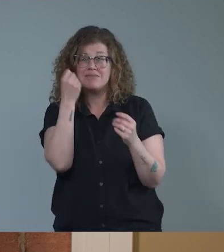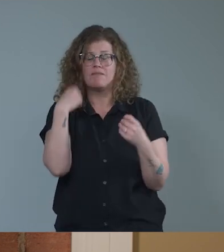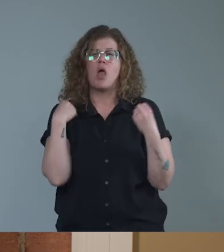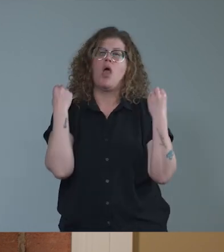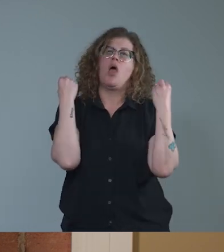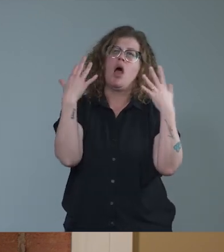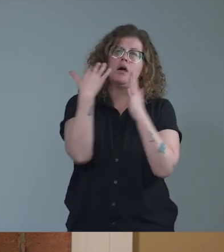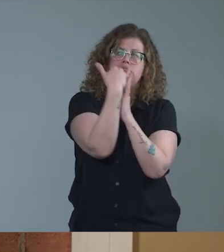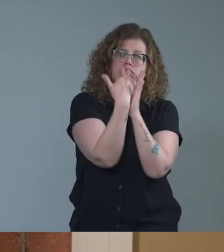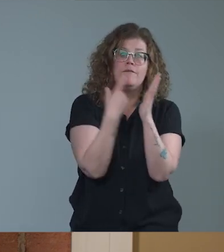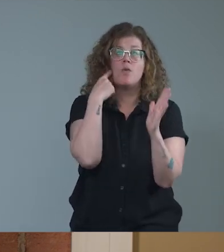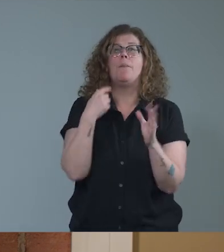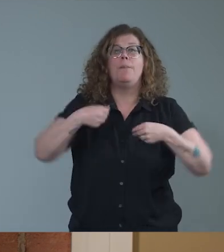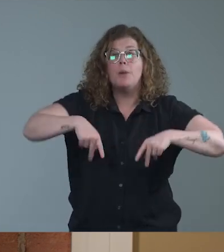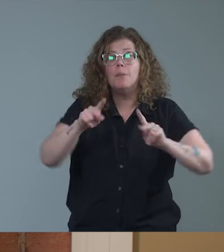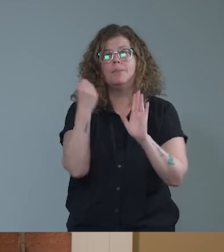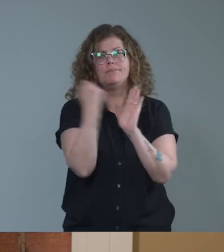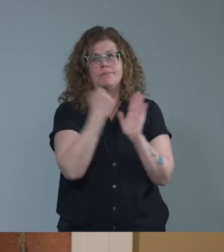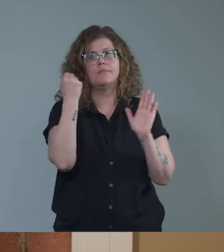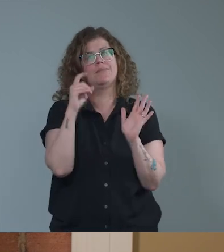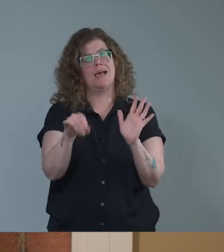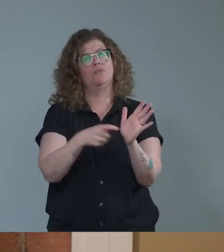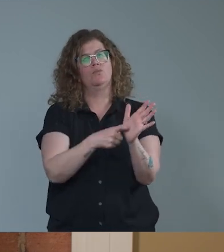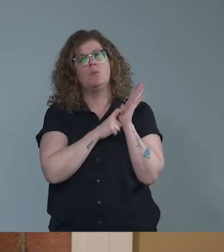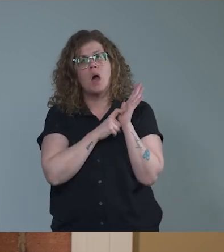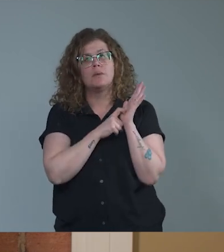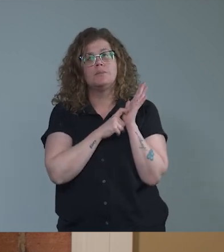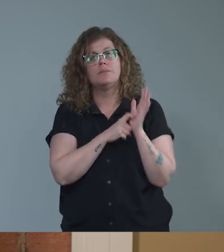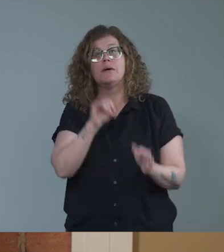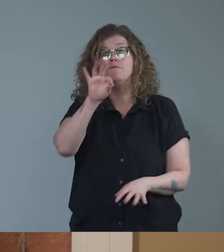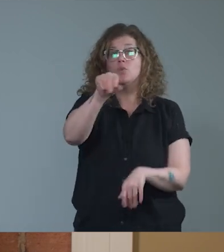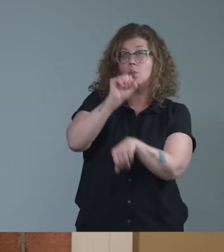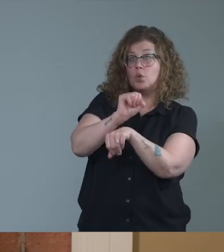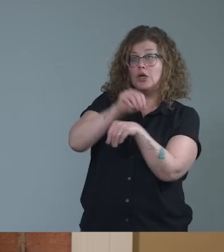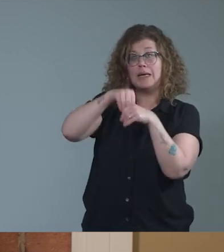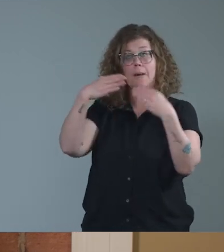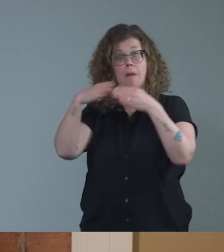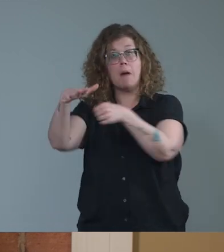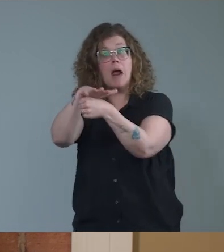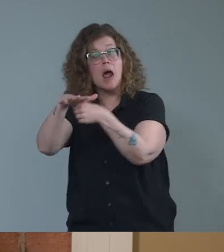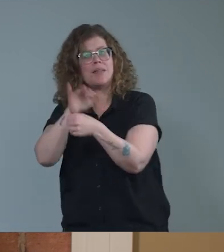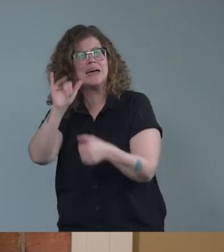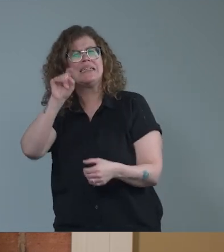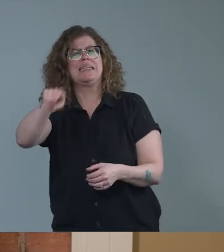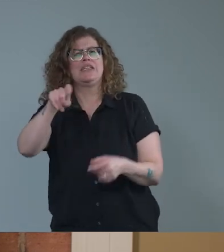if you are going to work in the public realm, those things need to be achieved in advance of any installation.